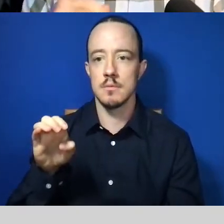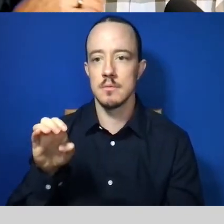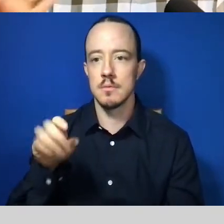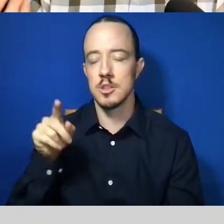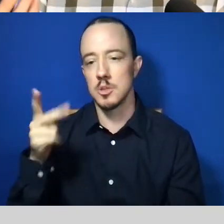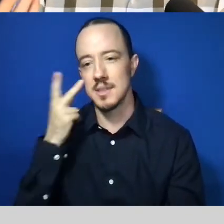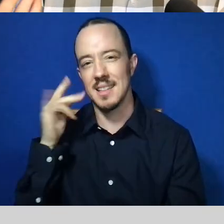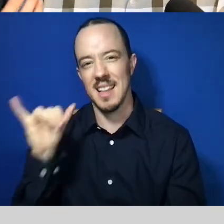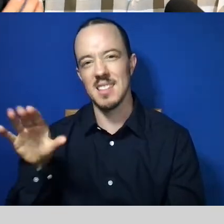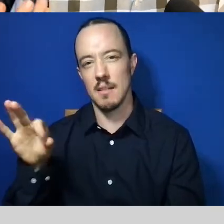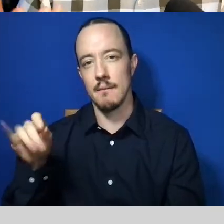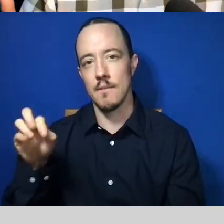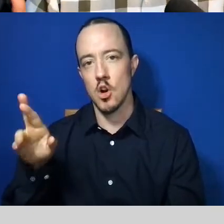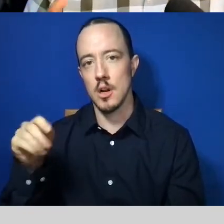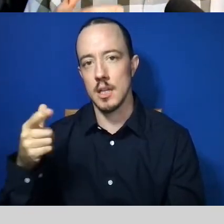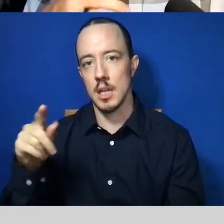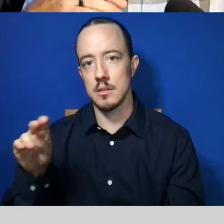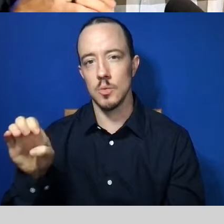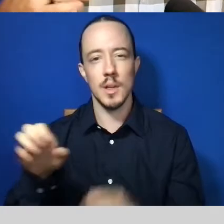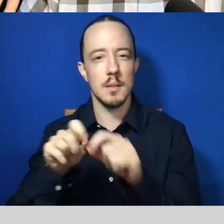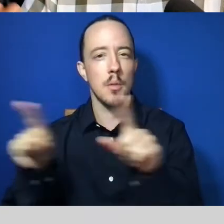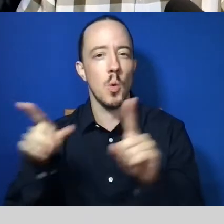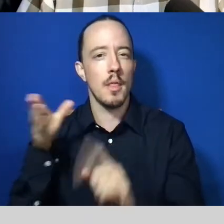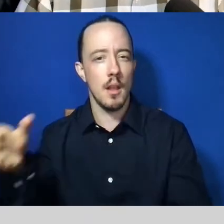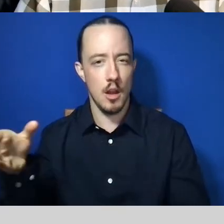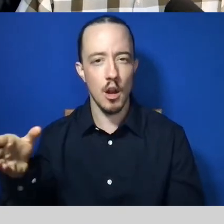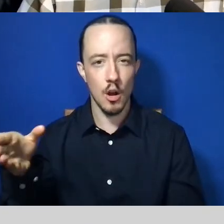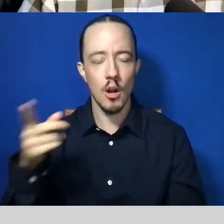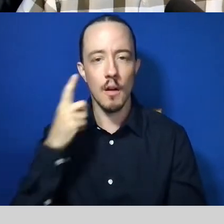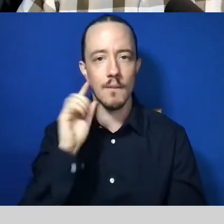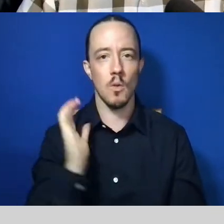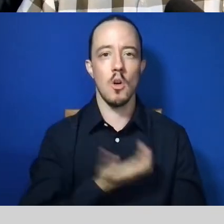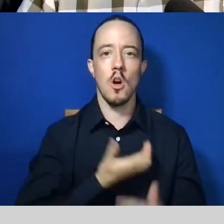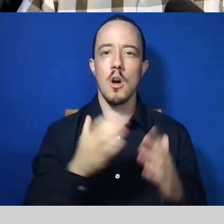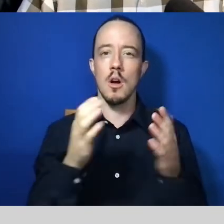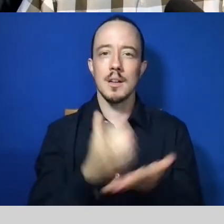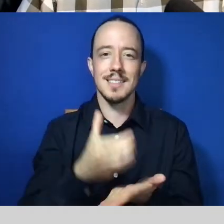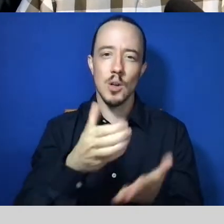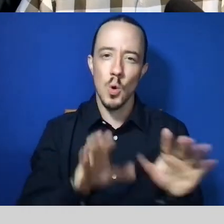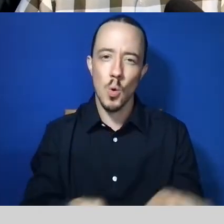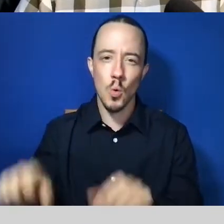We deploy into Fargate for our container hosting because it's a lot easier than running your own.